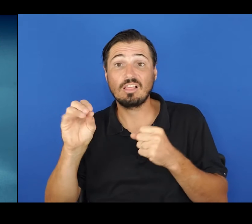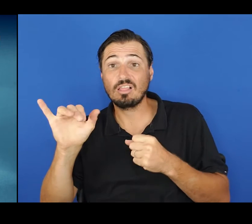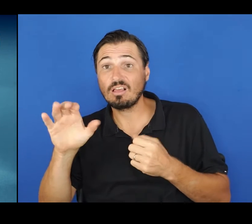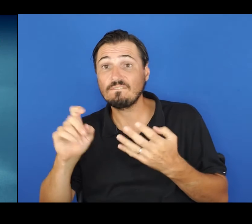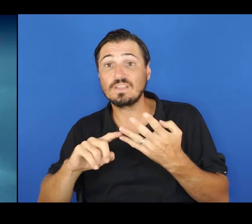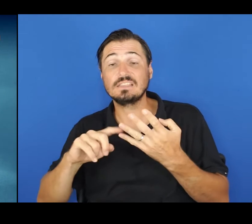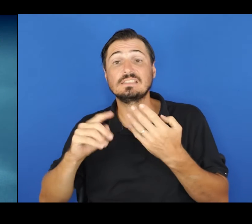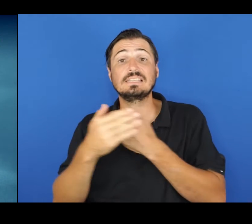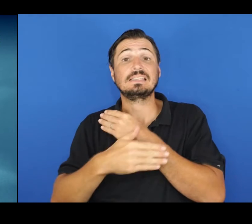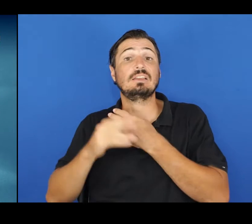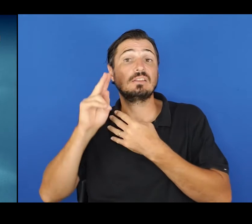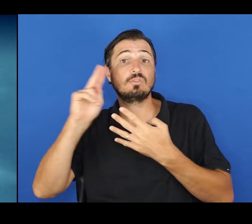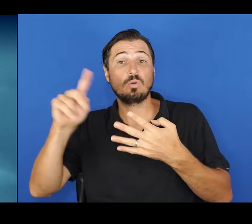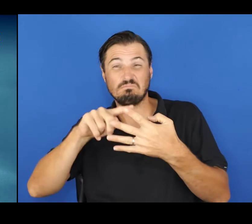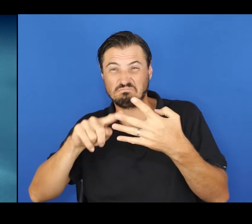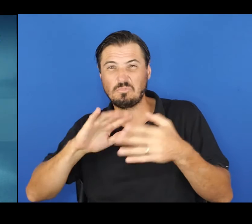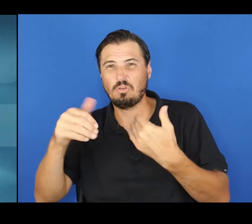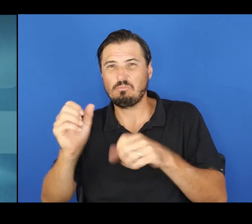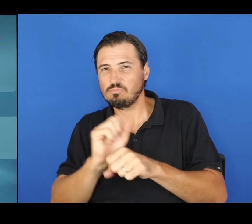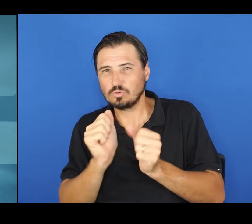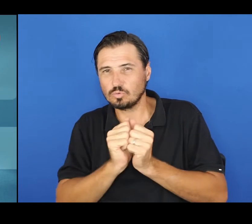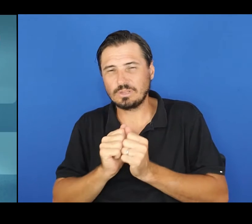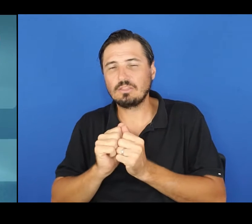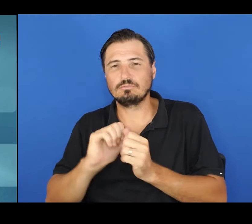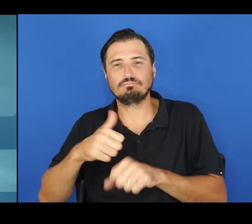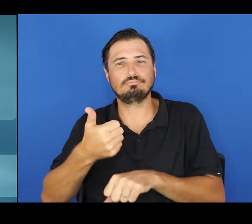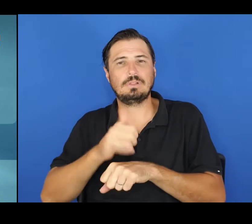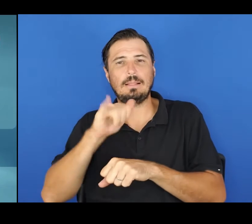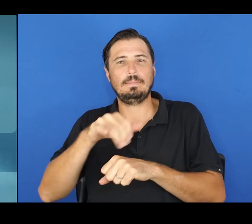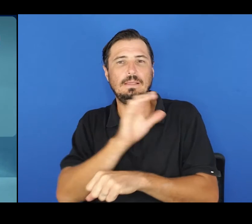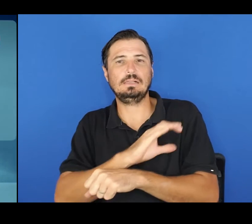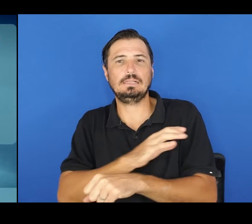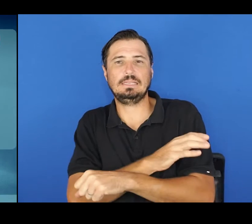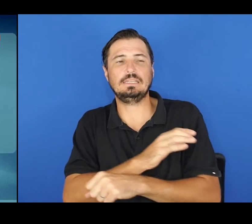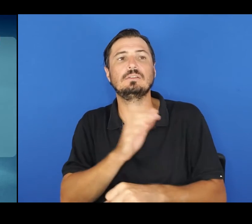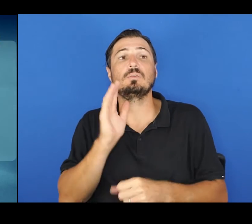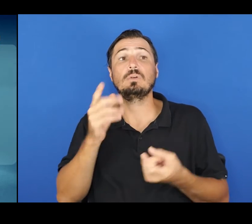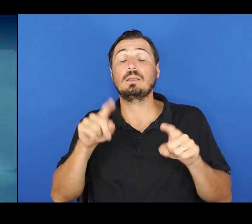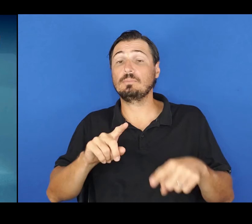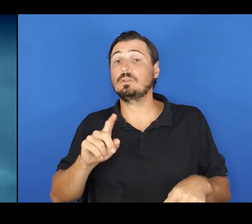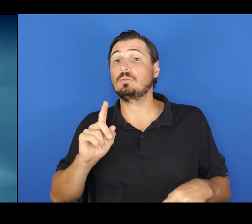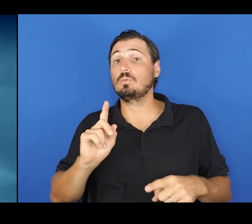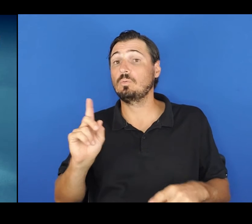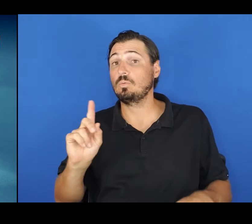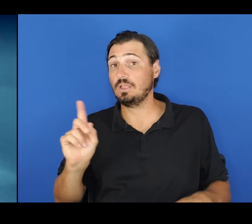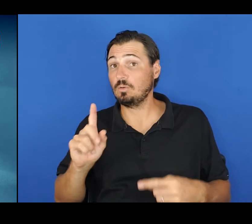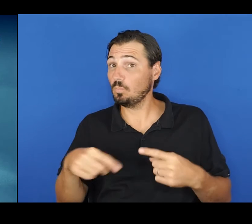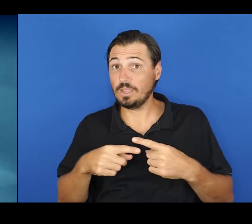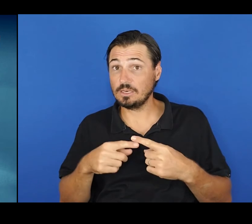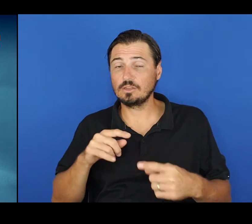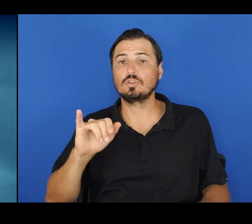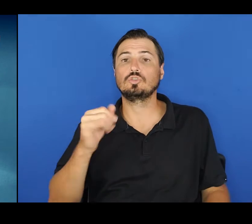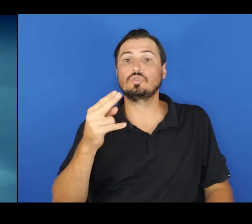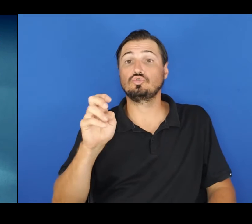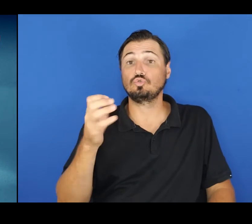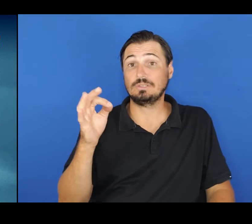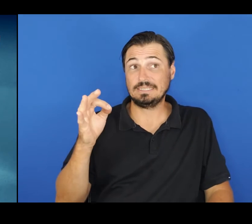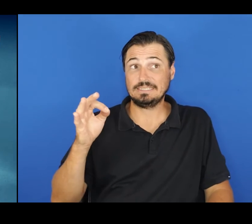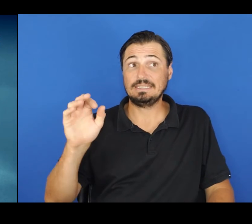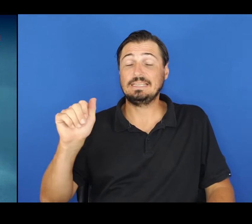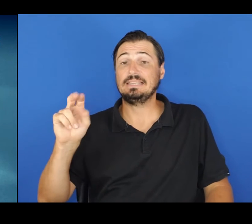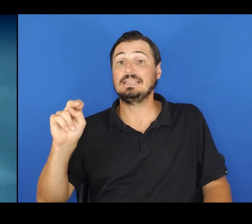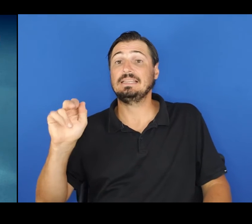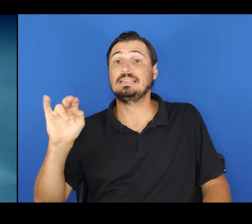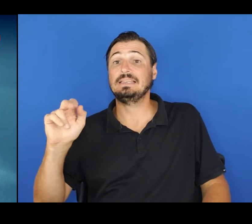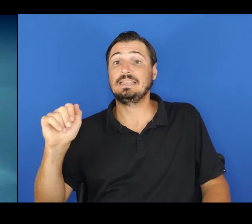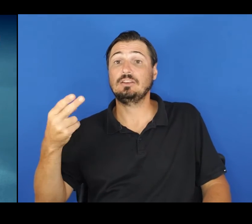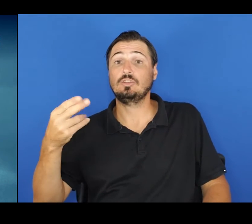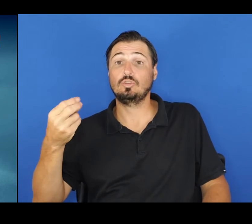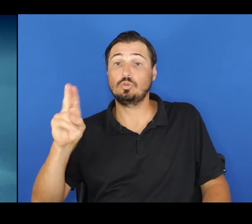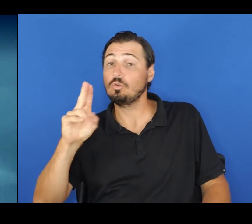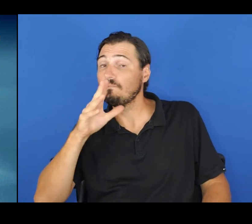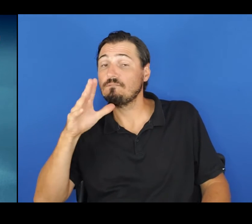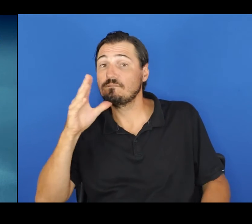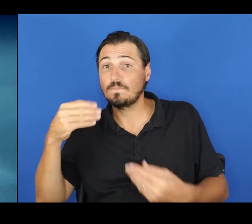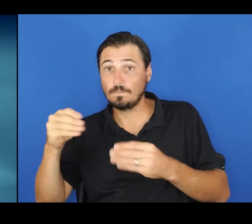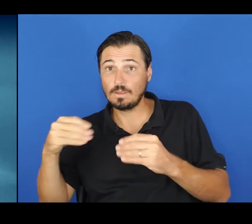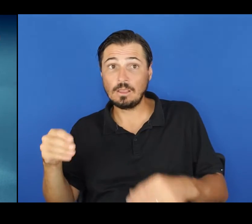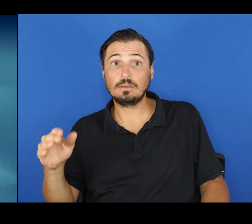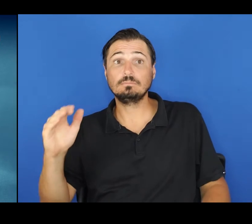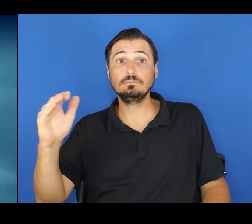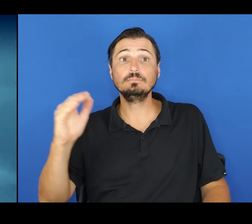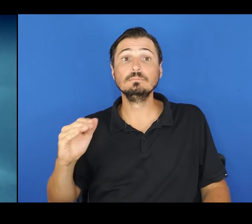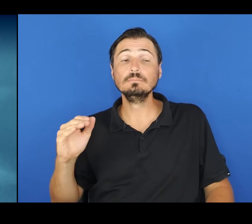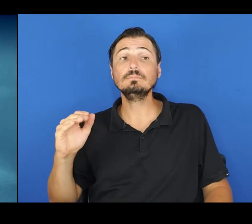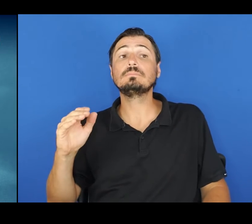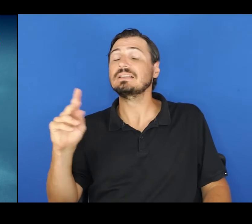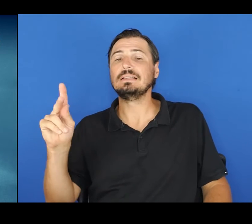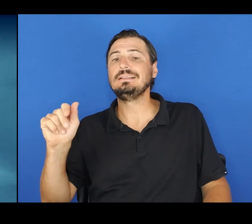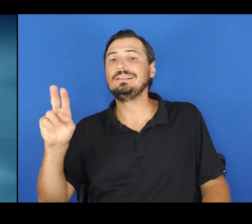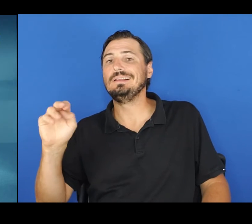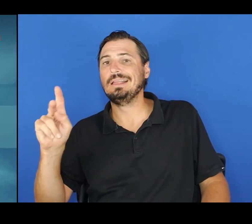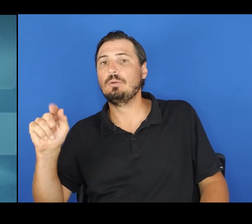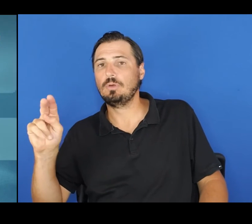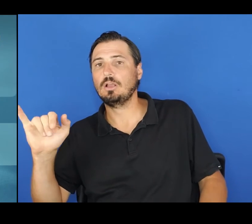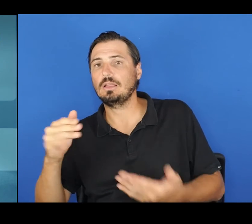Pop-up Vaccine Clinics for people age 18 and older will be held on June 19 at the Anaina Hou Farmers Market in Kilauea and the Kaumakani Community Hall, and at Rob's Good Time's Grill,